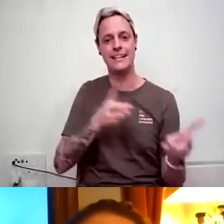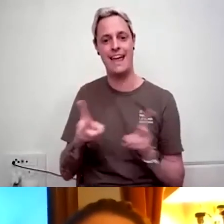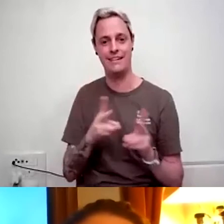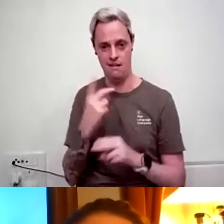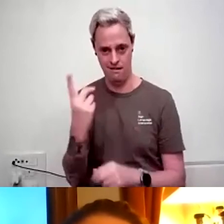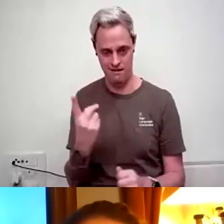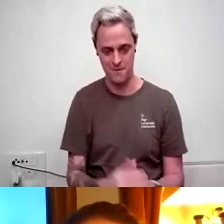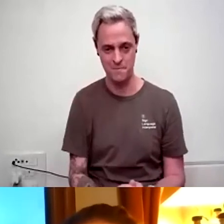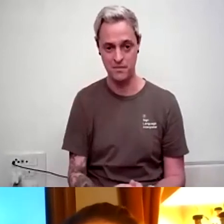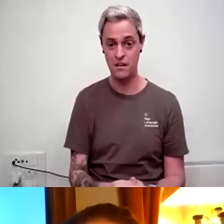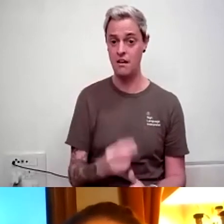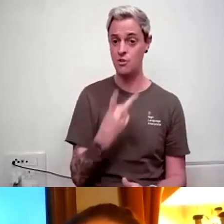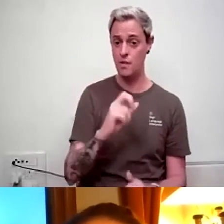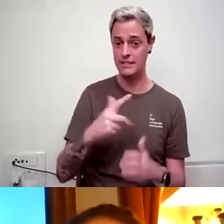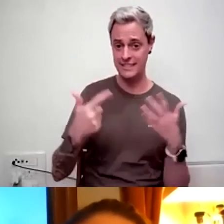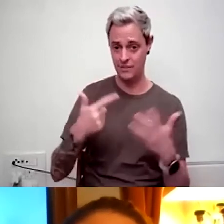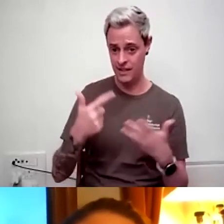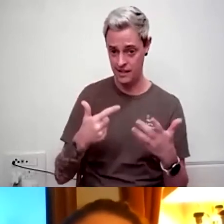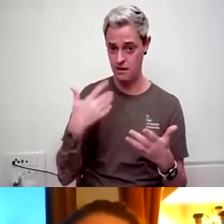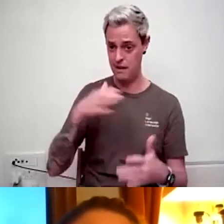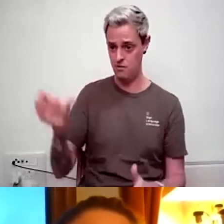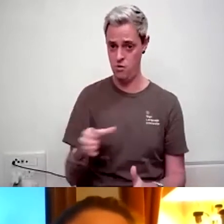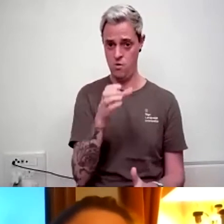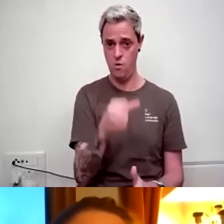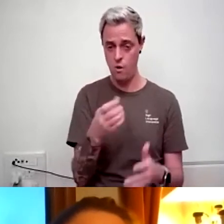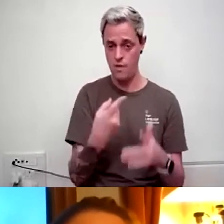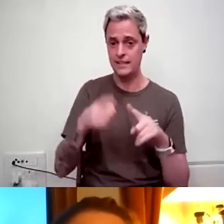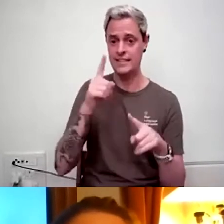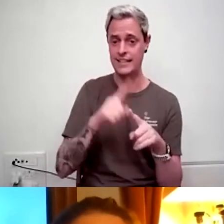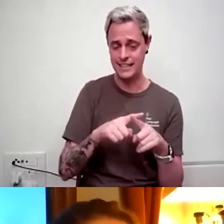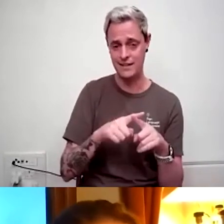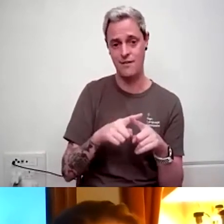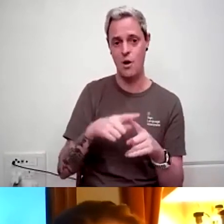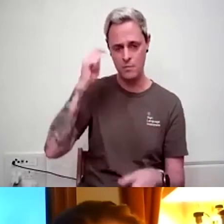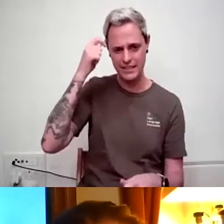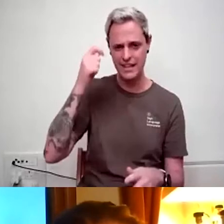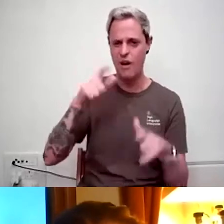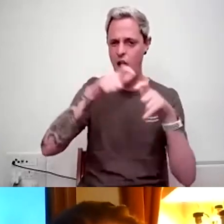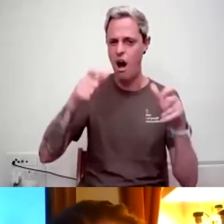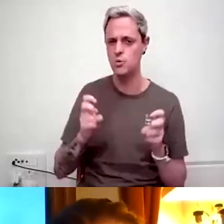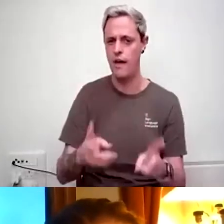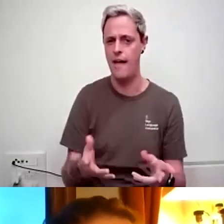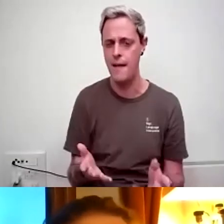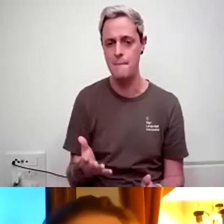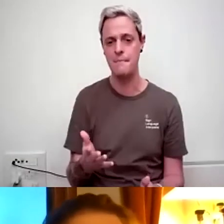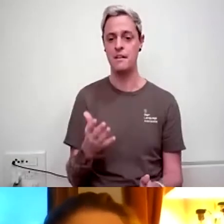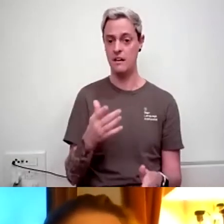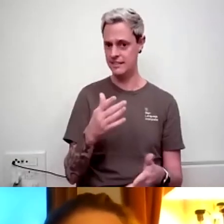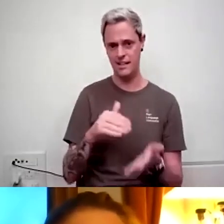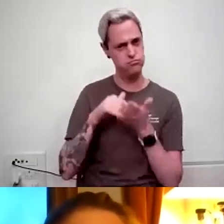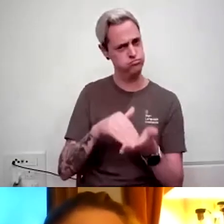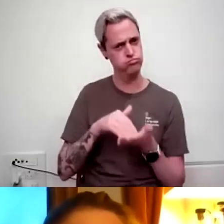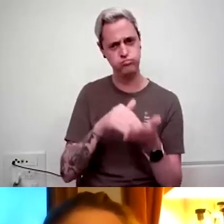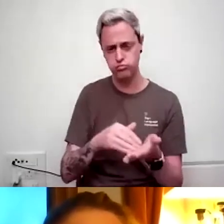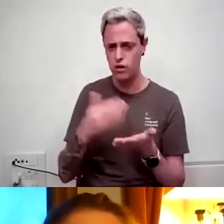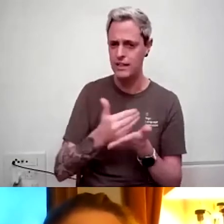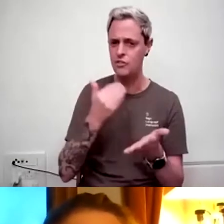In 2017 he was appointed to the Executive Committee of Archway, a multimillion-pound annual budget charitable foundation,